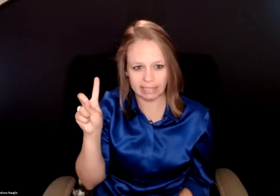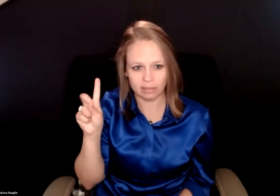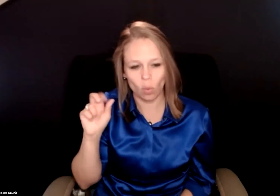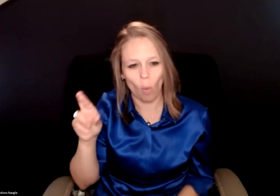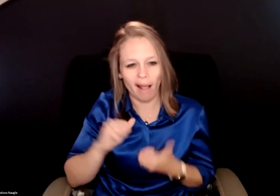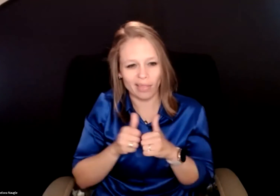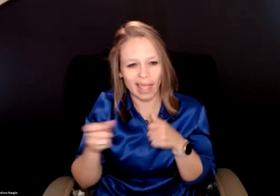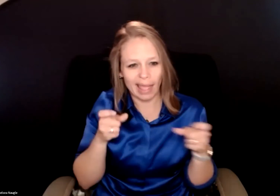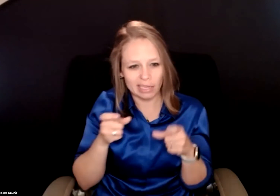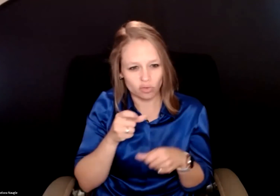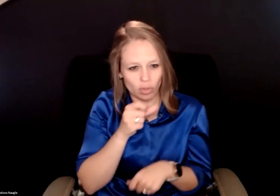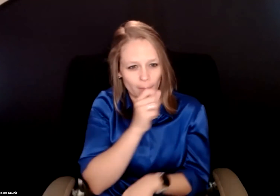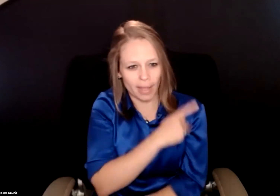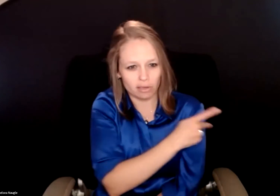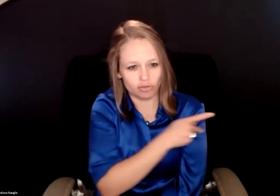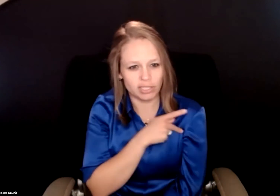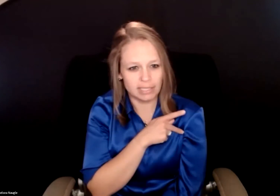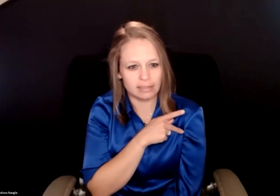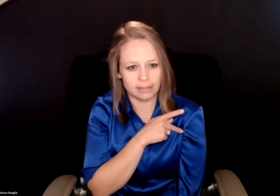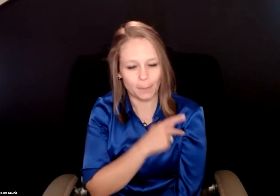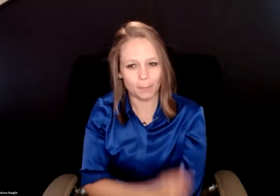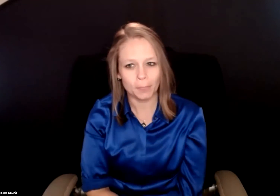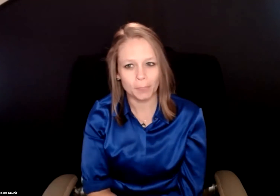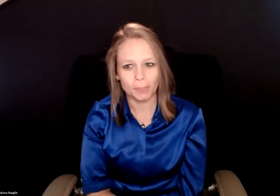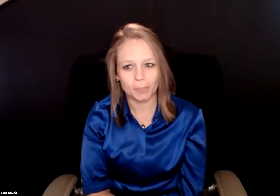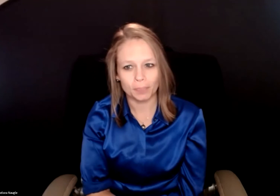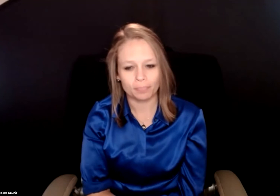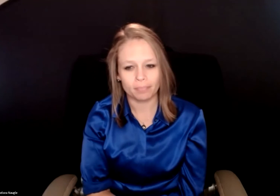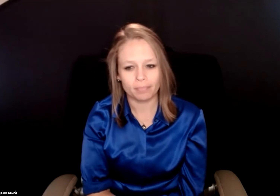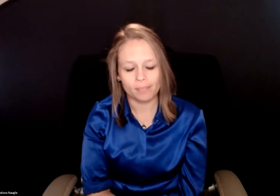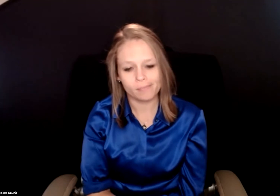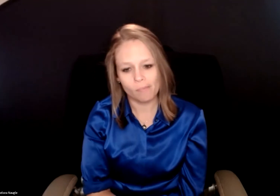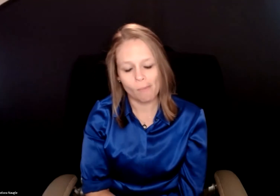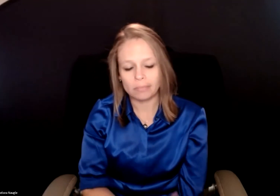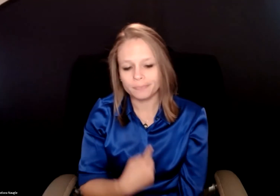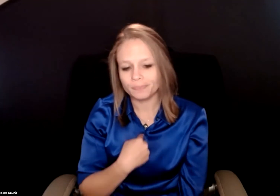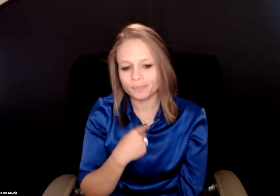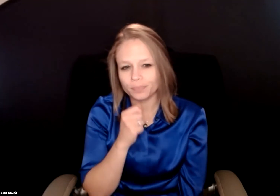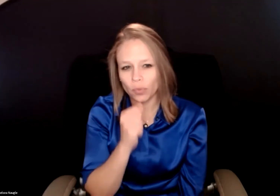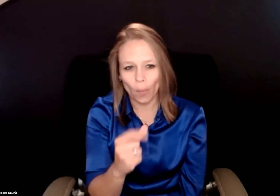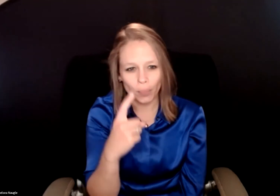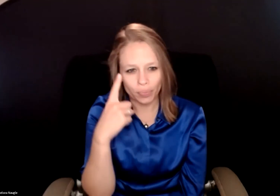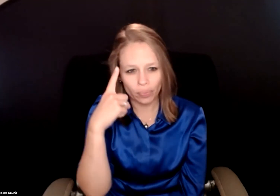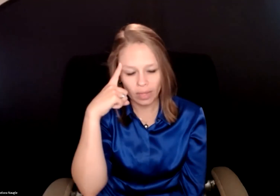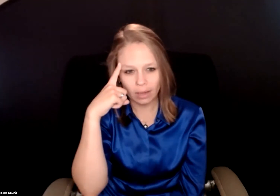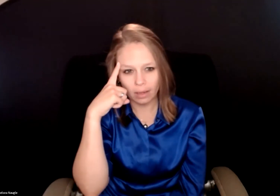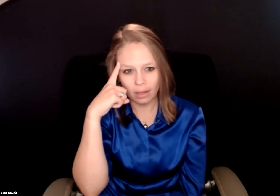A SUD client or patient. I don't think that it is – I think if you act